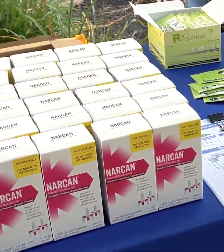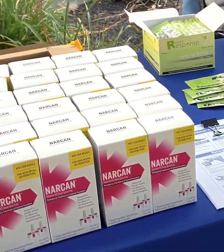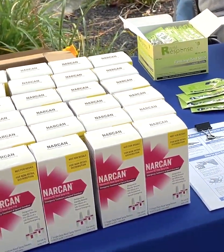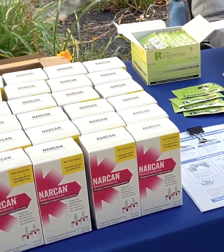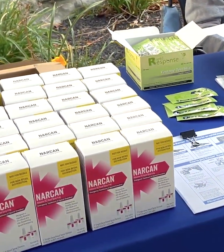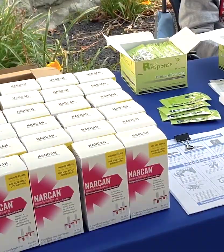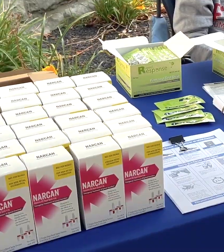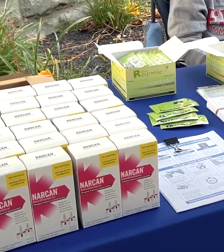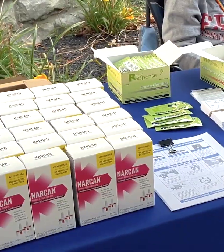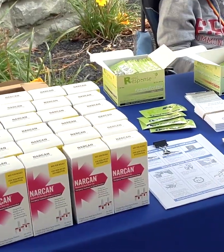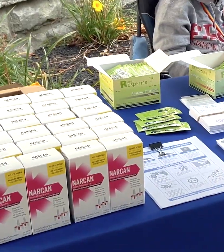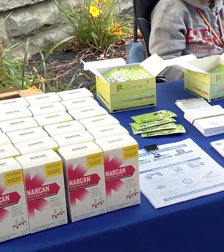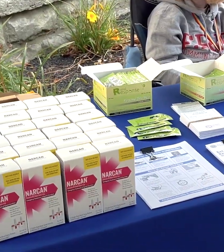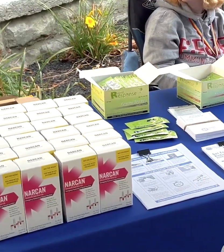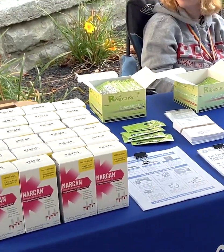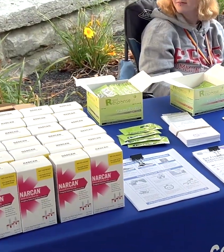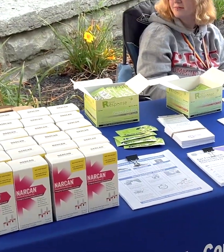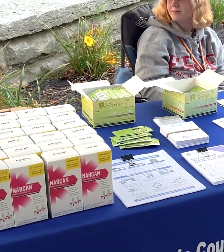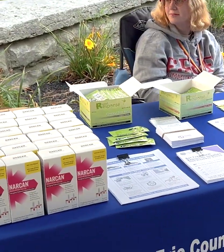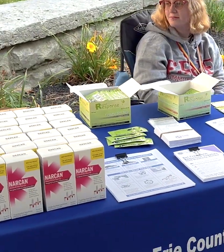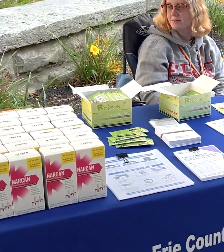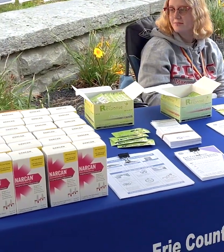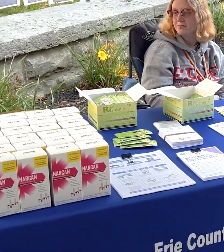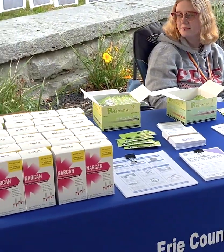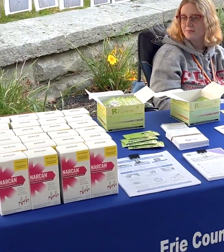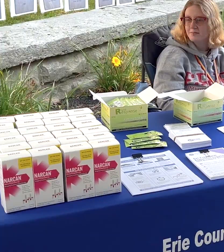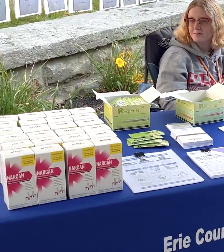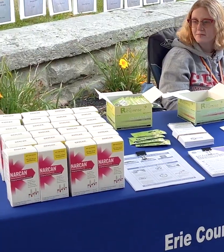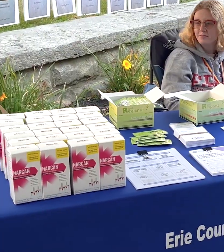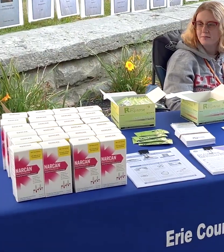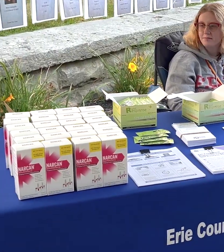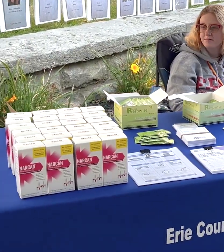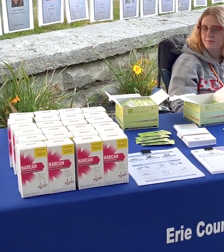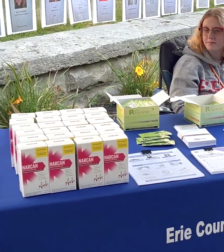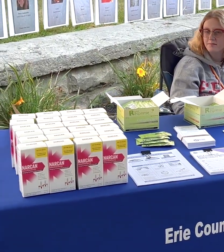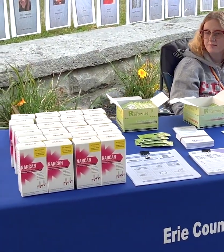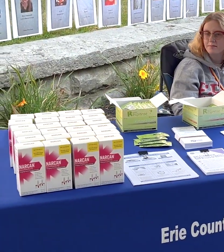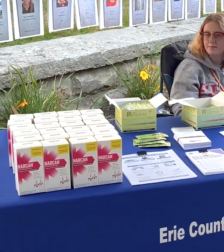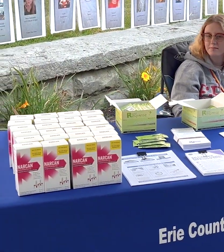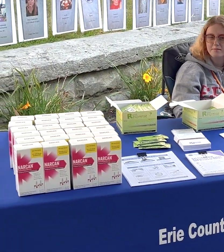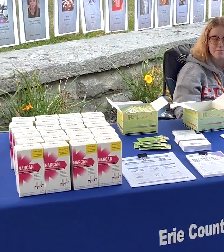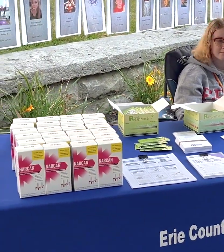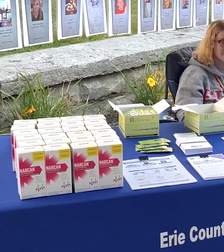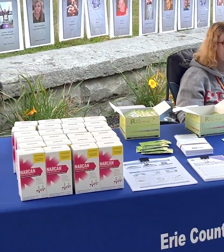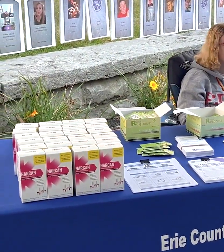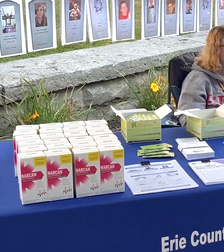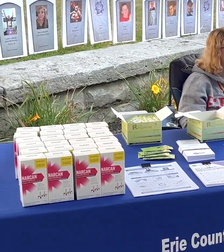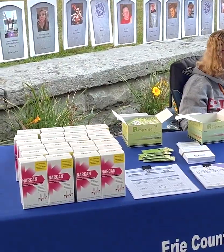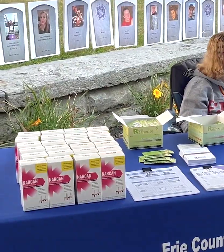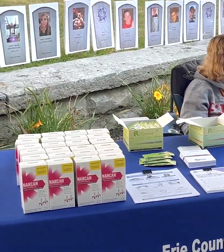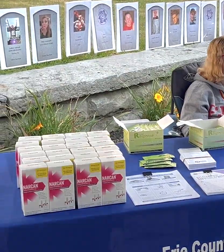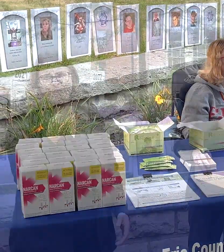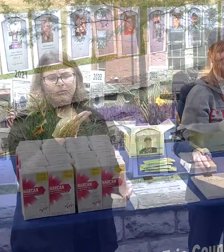And we want people to understand that's available for free. No questions asked. You can contact the Department of Health to receive those.